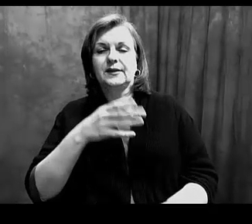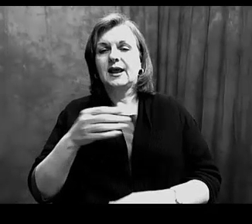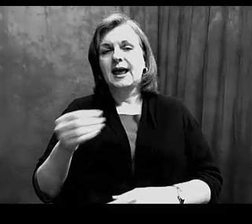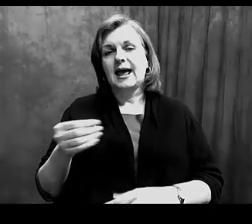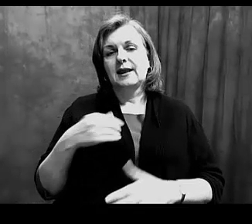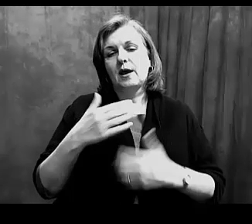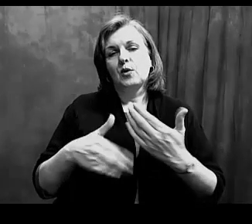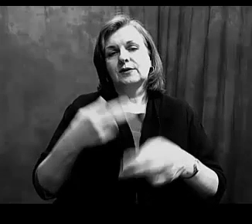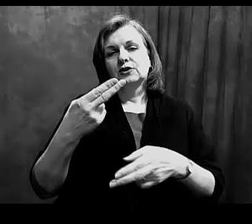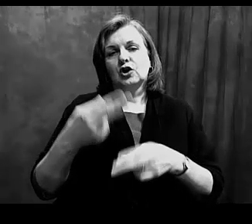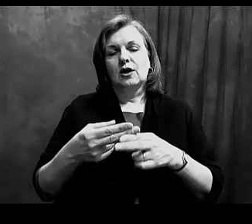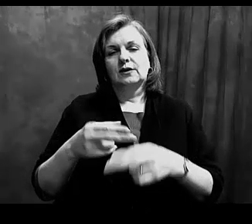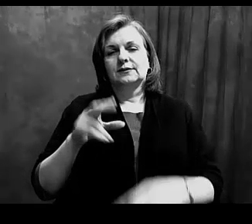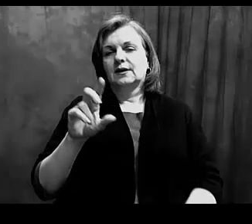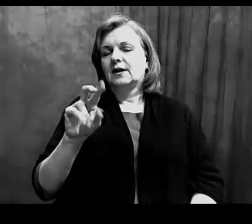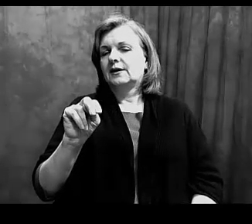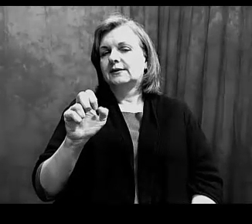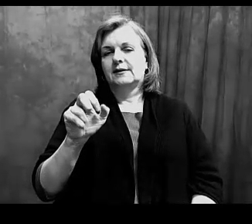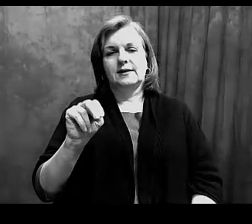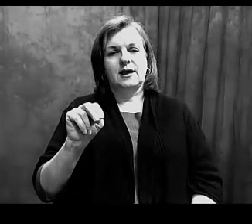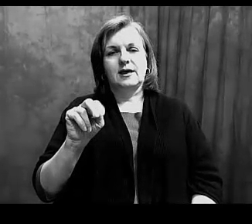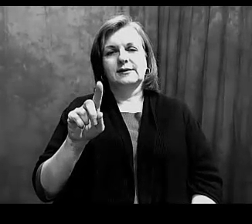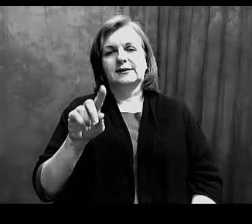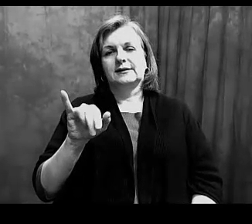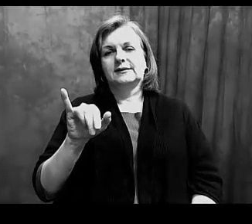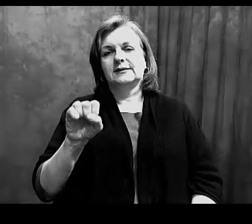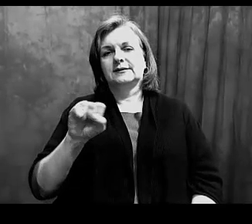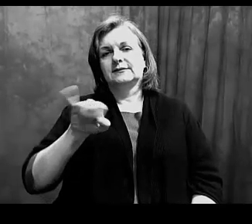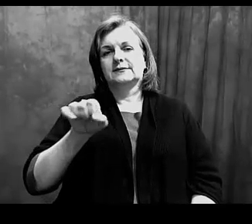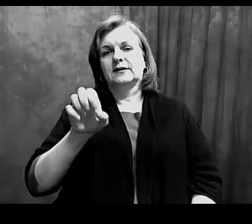for mom and a process known as nondisjunction